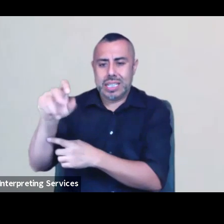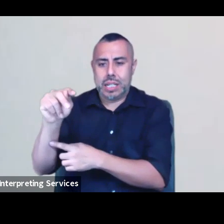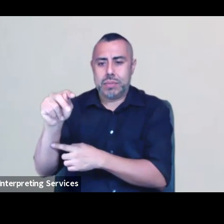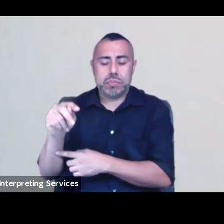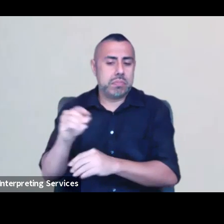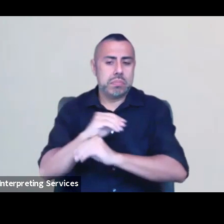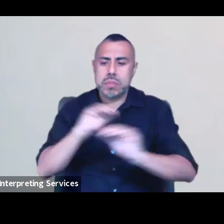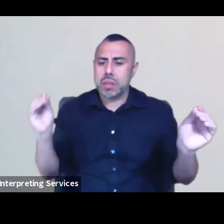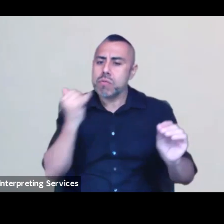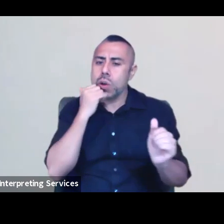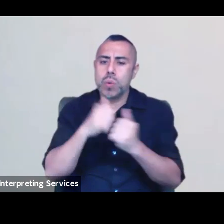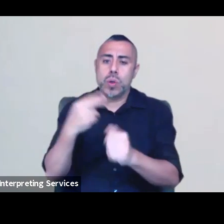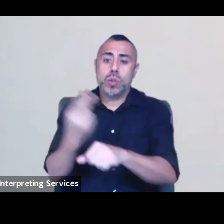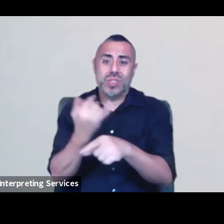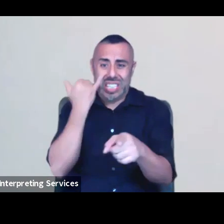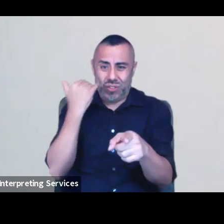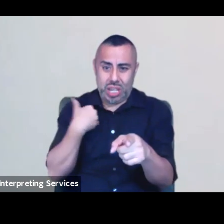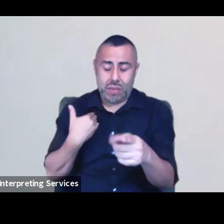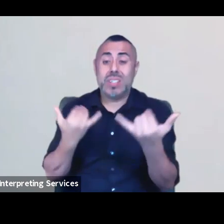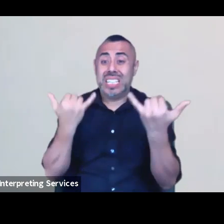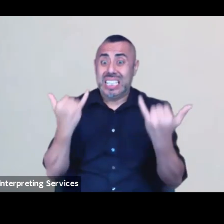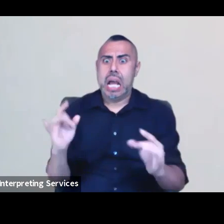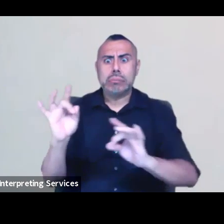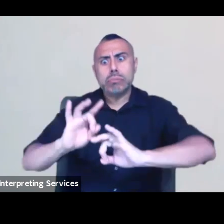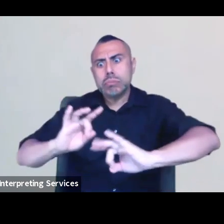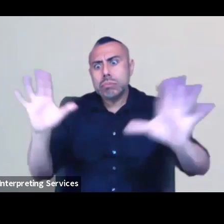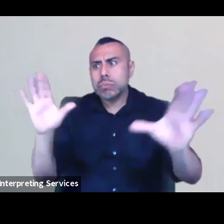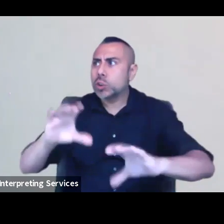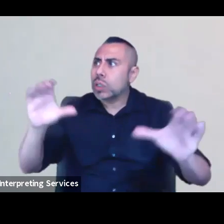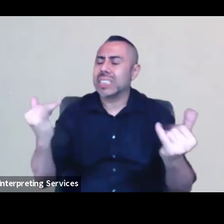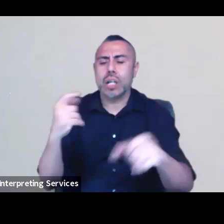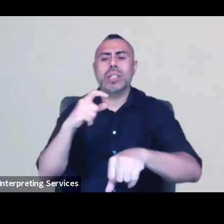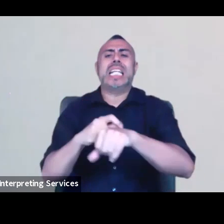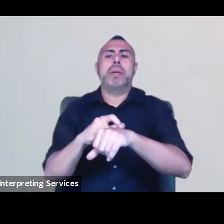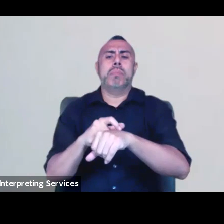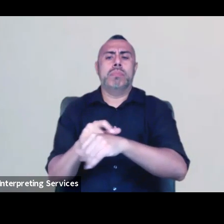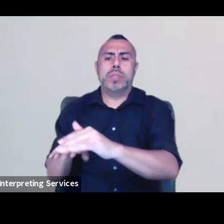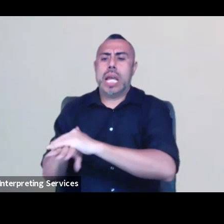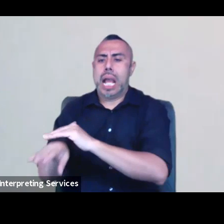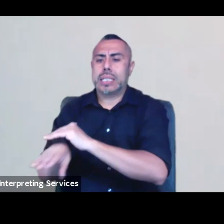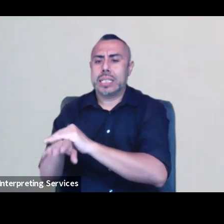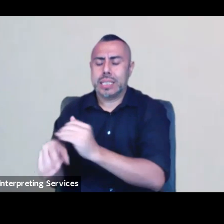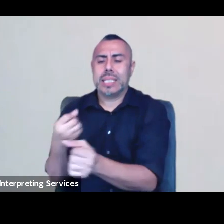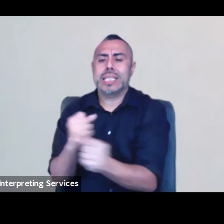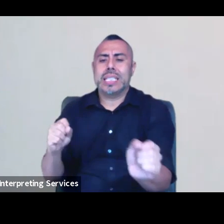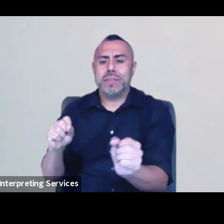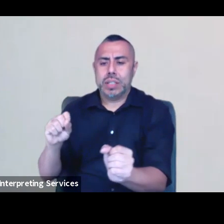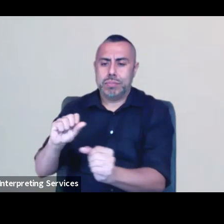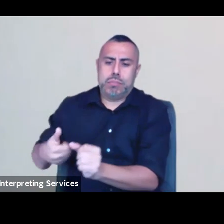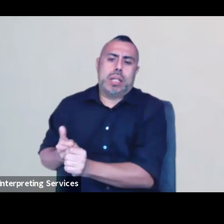and now is the time to use that safety net. If you can access them, access Medicaid and SNAP,